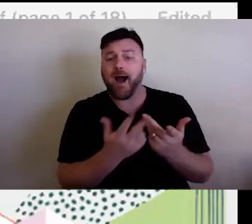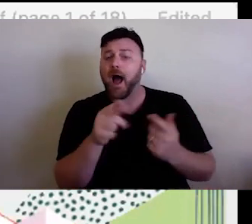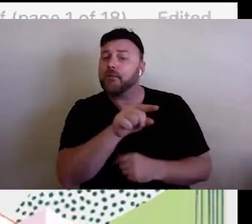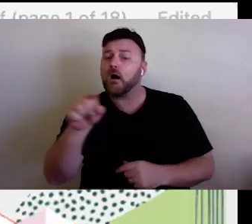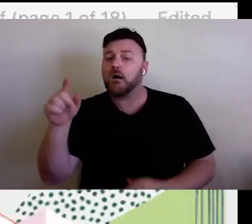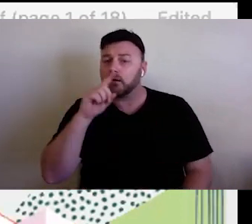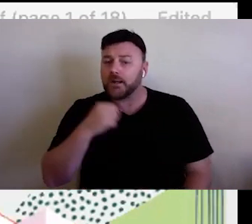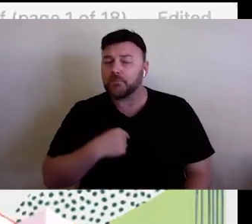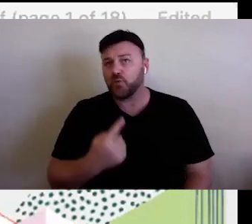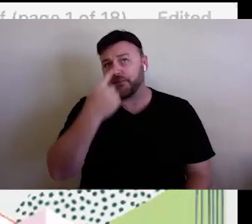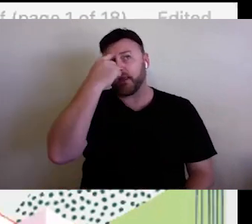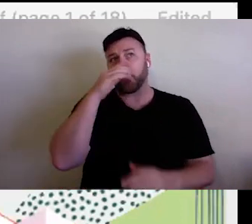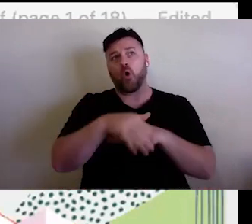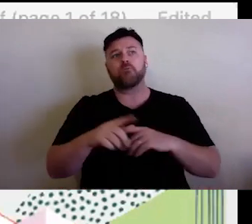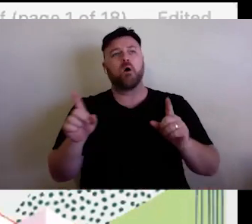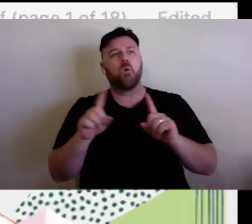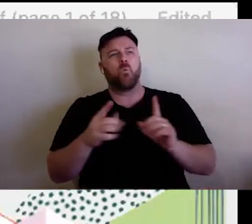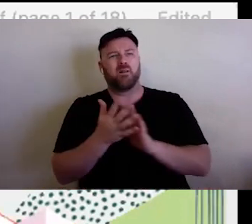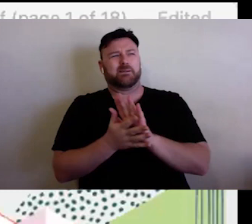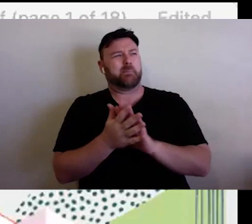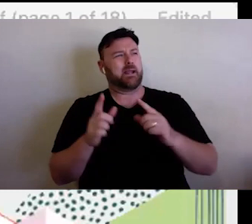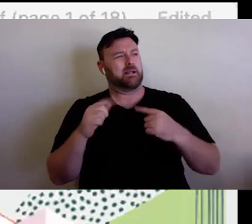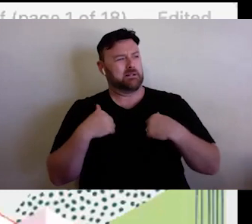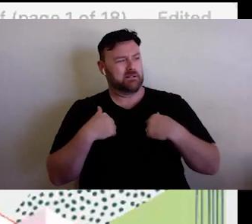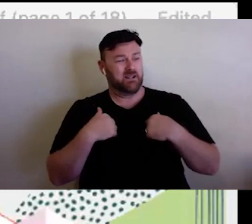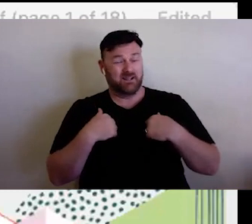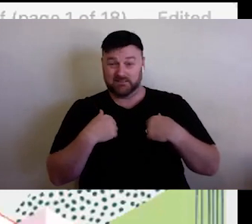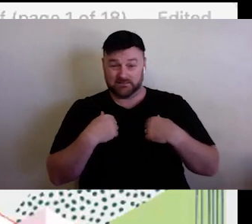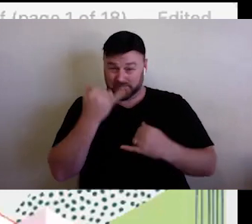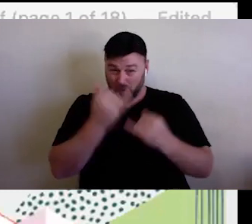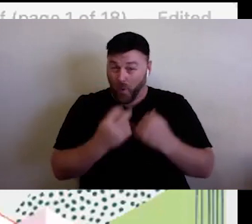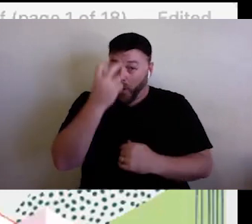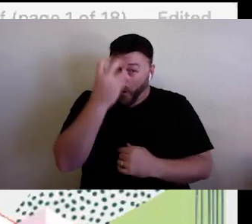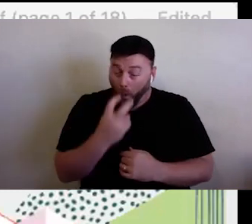at a time like this. If you want to share an acknowledgment, tell us